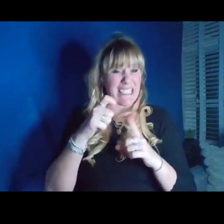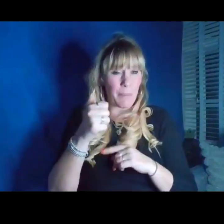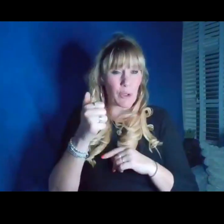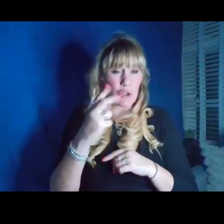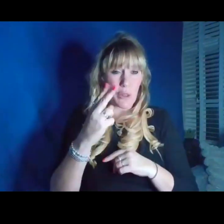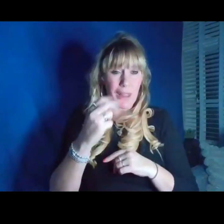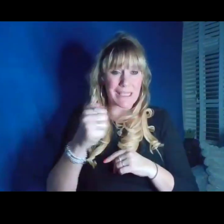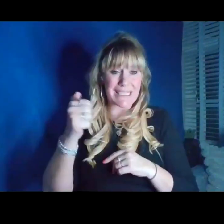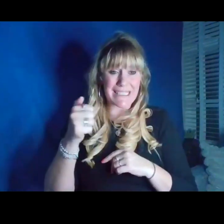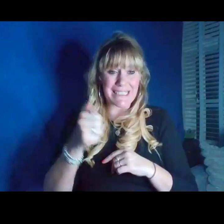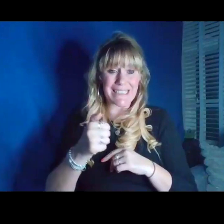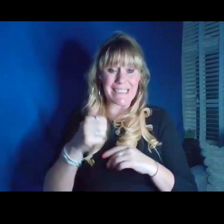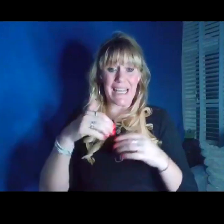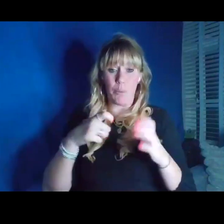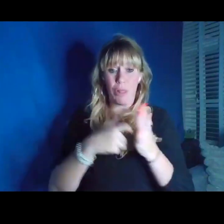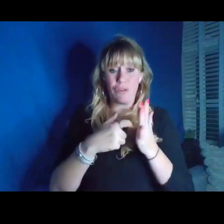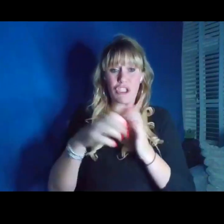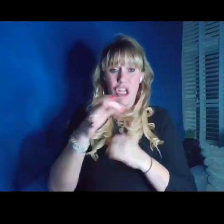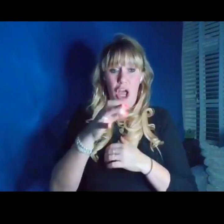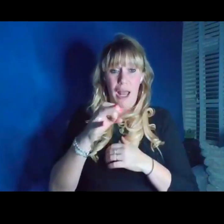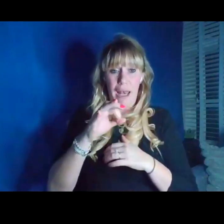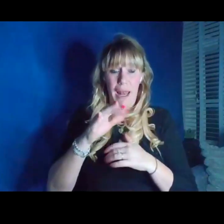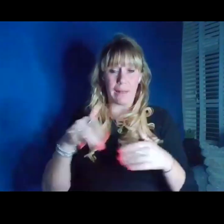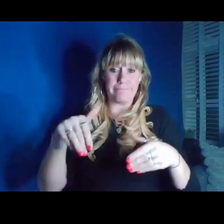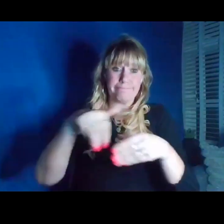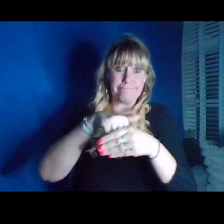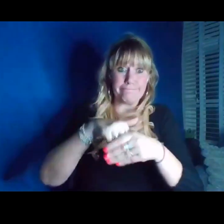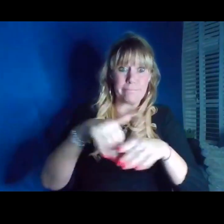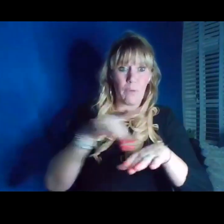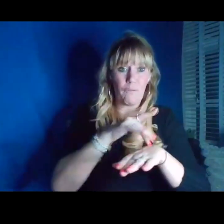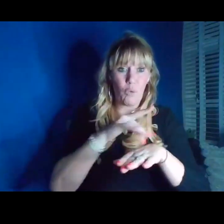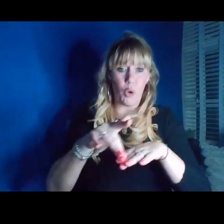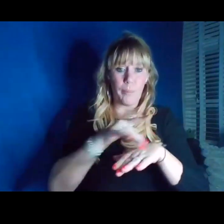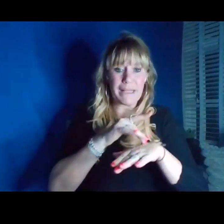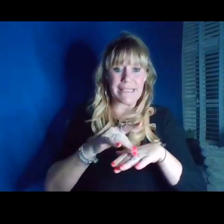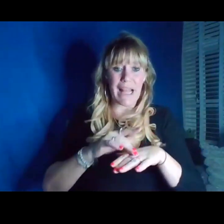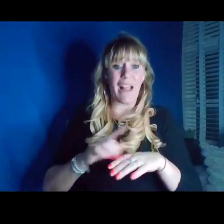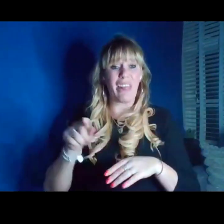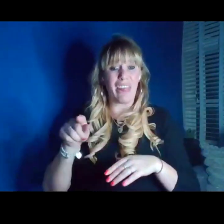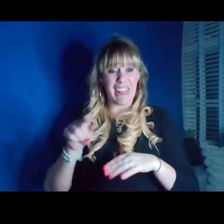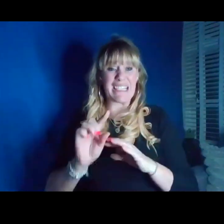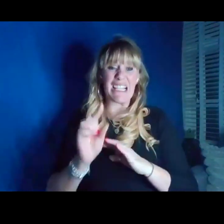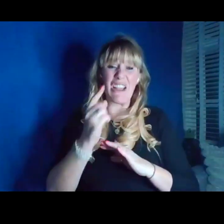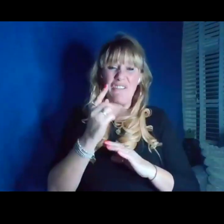Disability History Month Festival, and that's the first song on the video we're going to see.